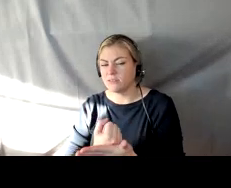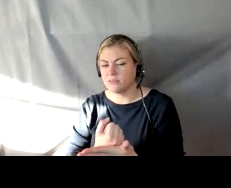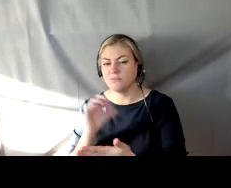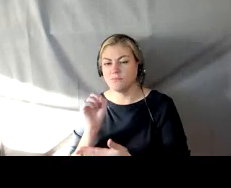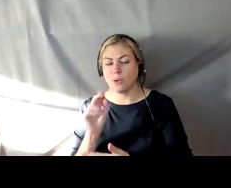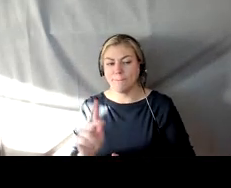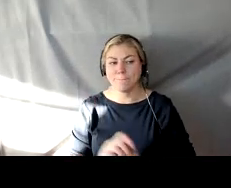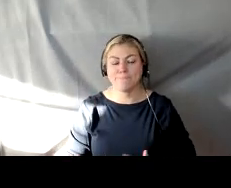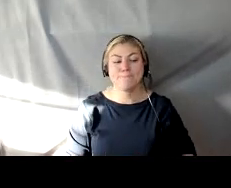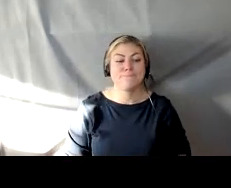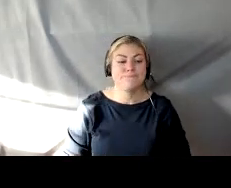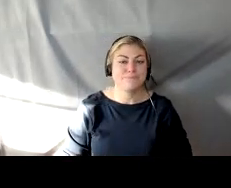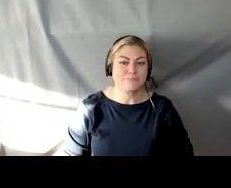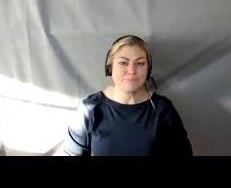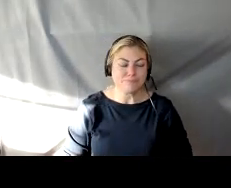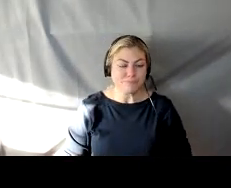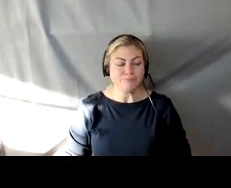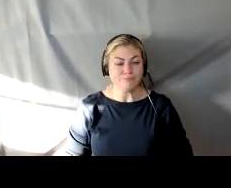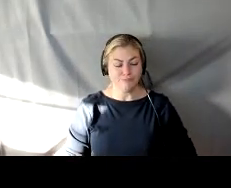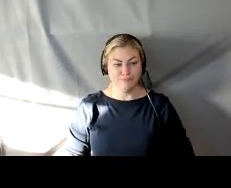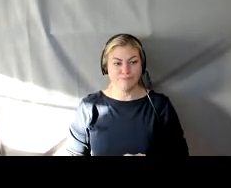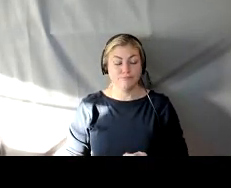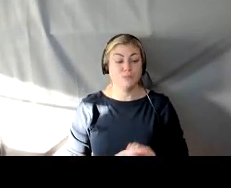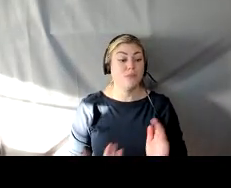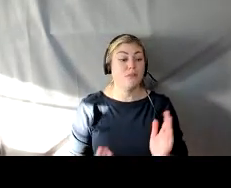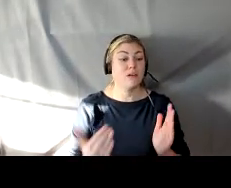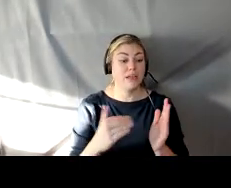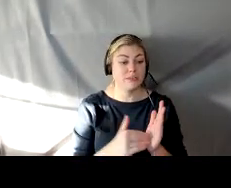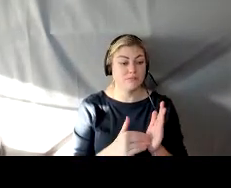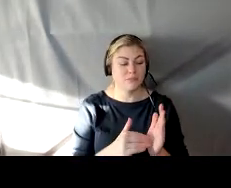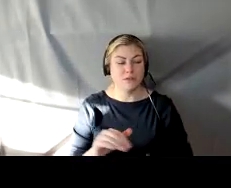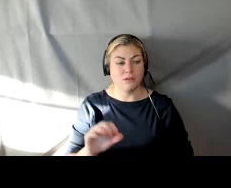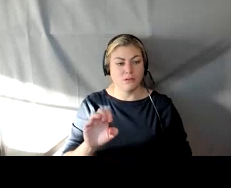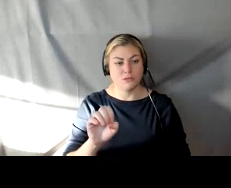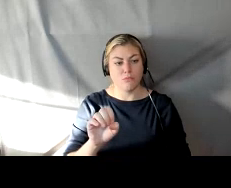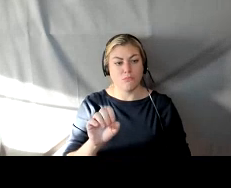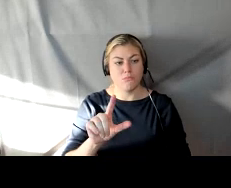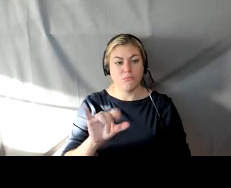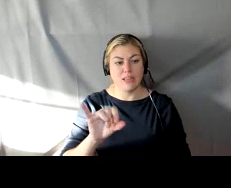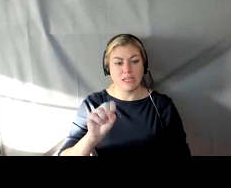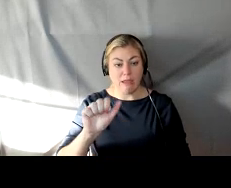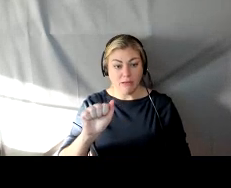So again, just repeating a lot of what Elisa and I have already said, we're looking for a collection of natural,